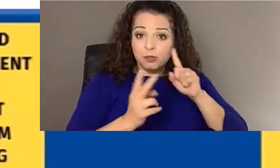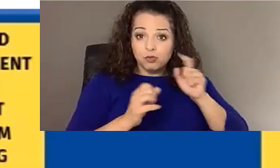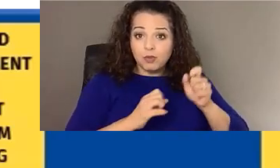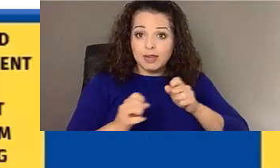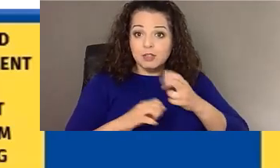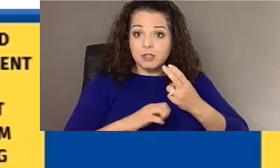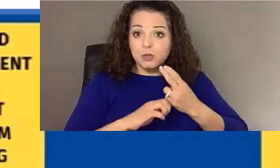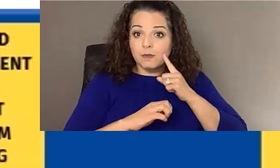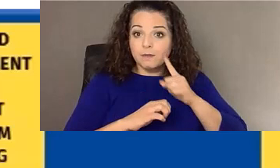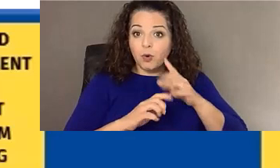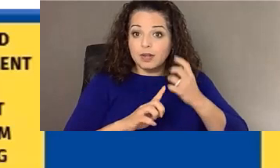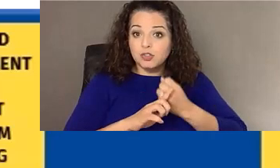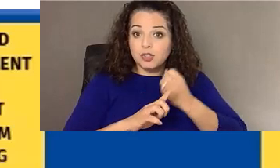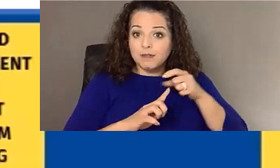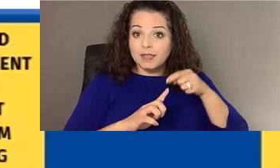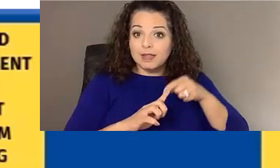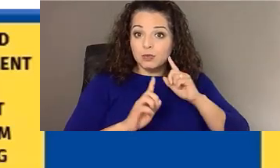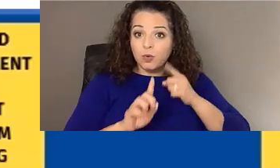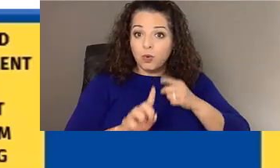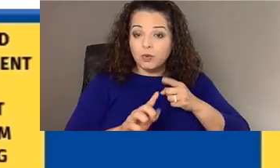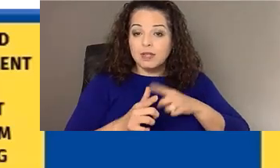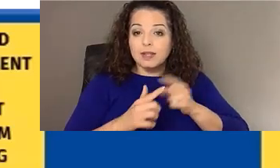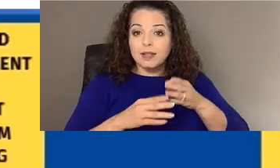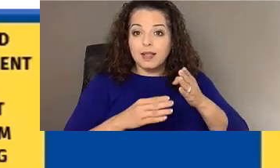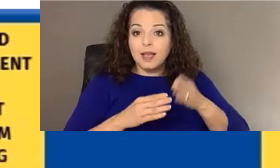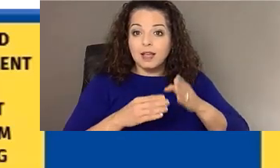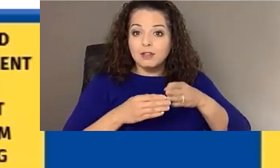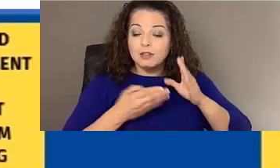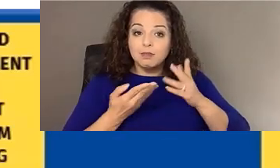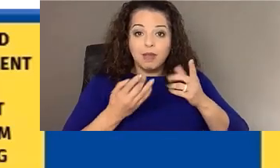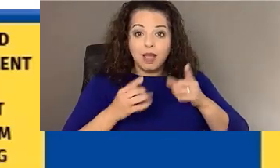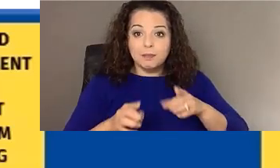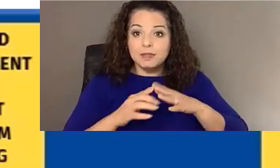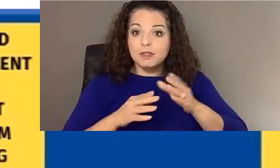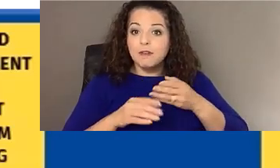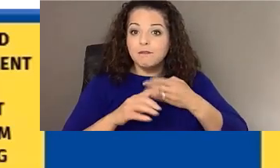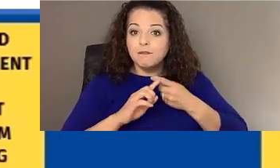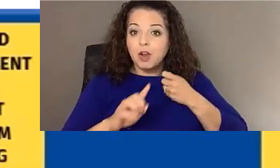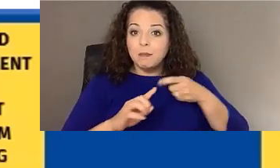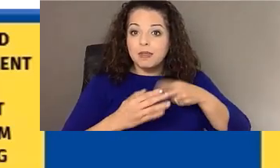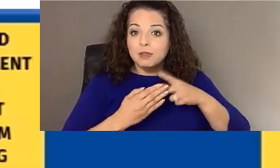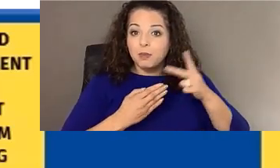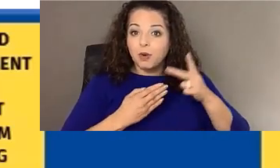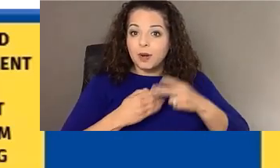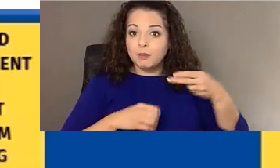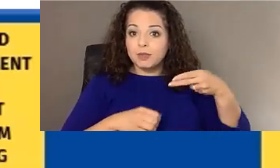and the end results of their program participation. And we found that these summaries